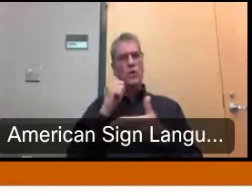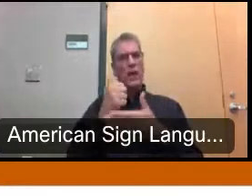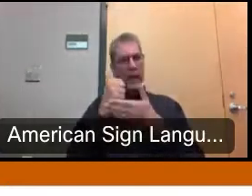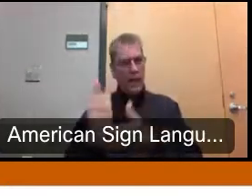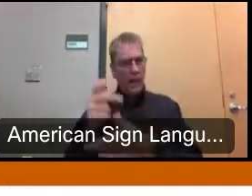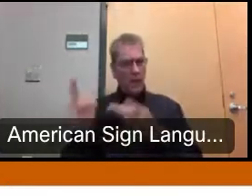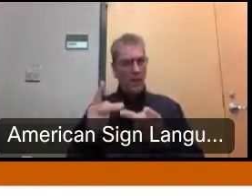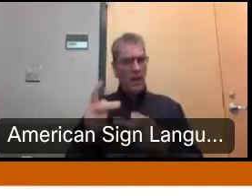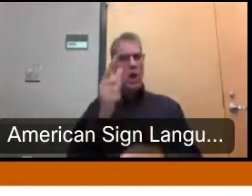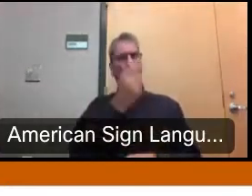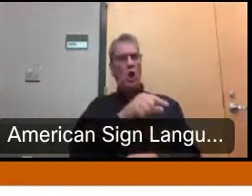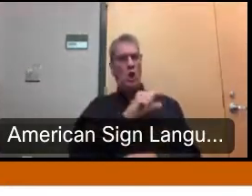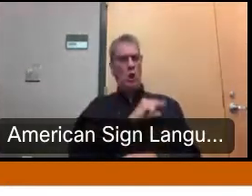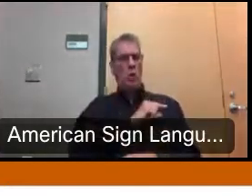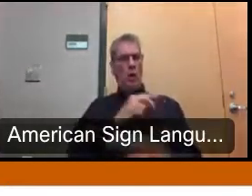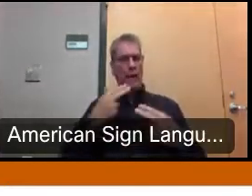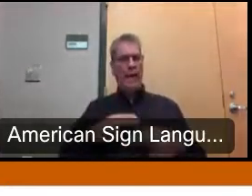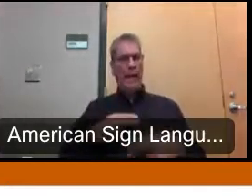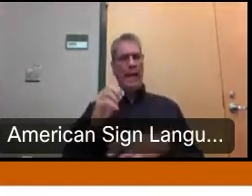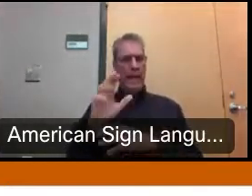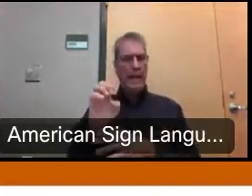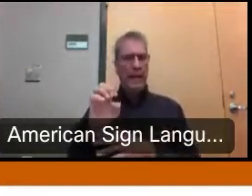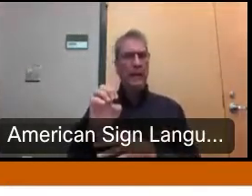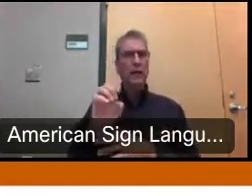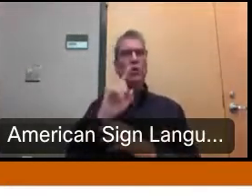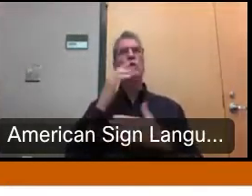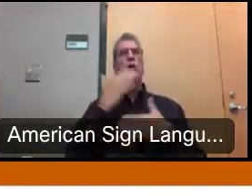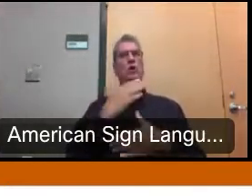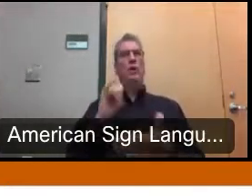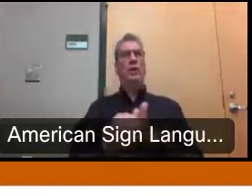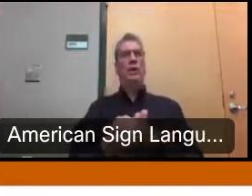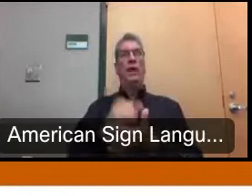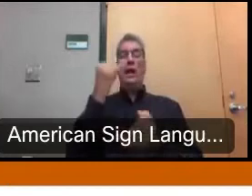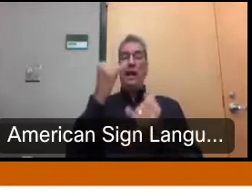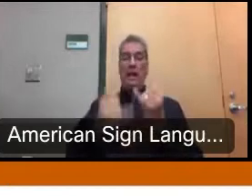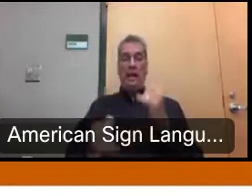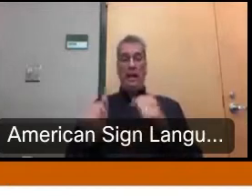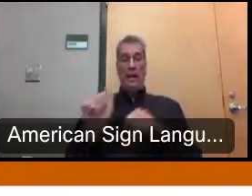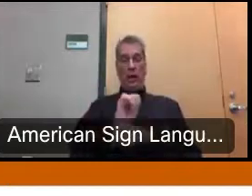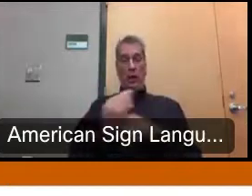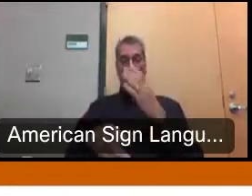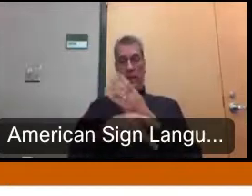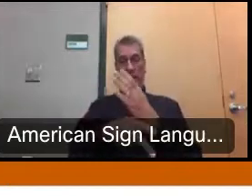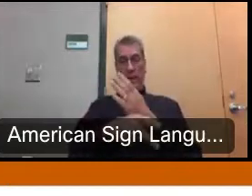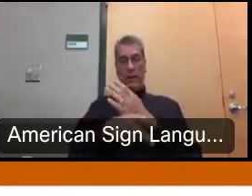quality and the life care in a really meaningful way and I fell in love with it. And the last work I was doing in grad school was all around health literacy and how can